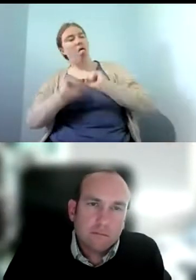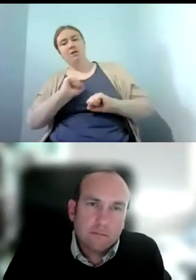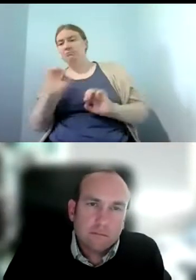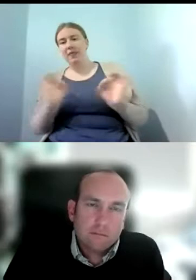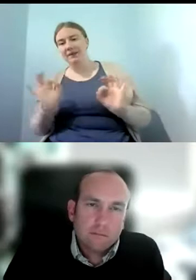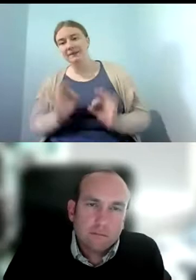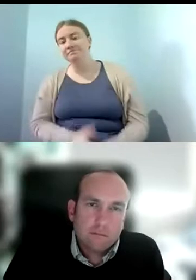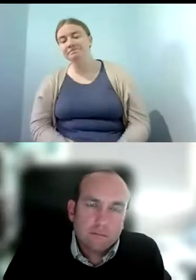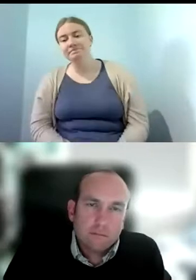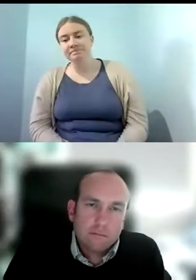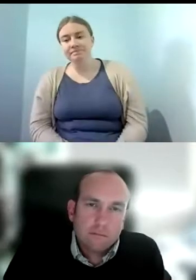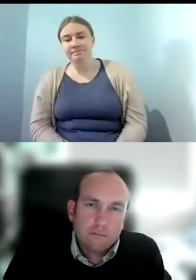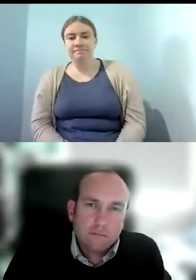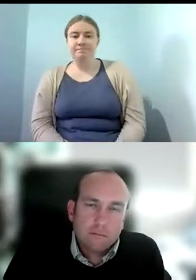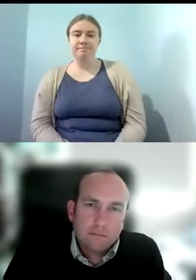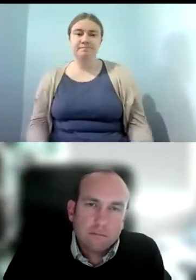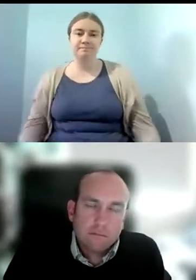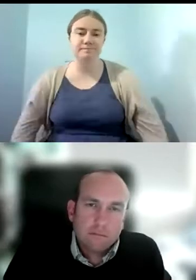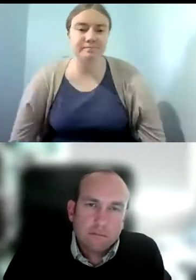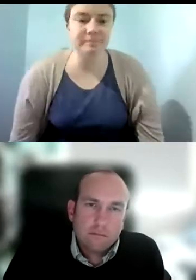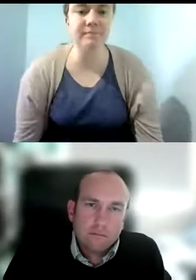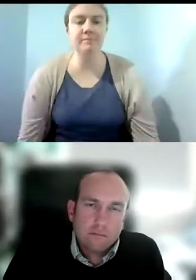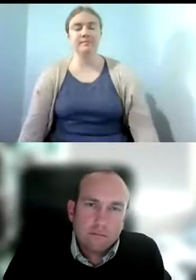uh what about the most interesting fish you've seen through the window so far